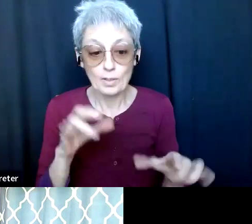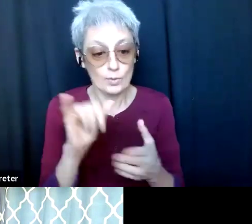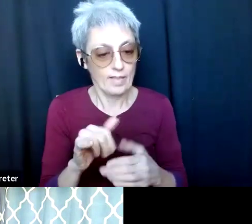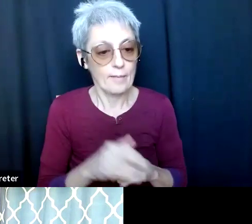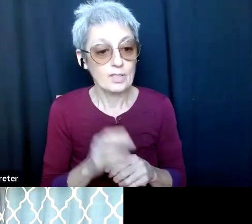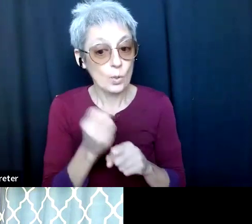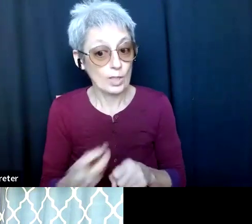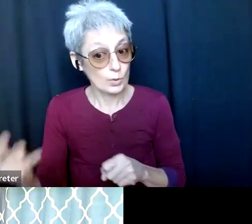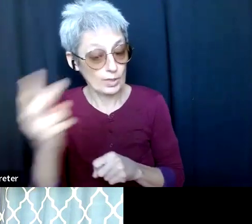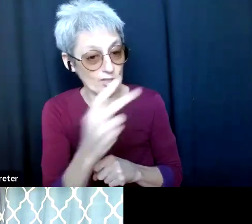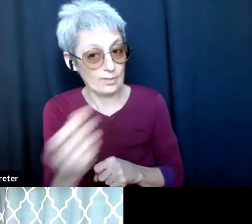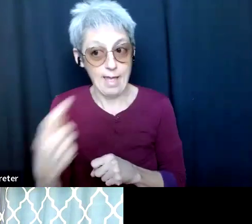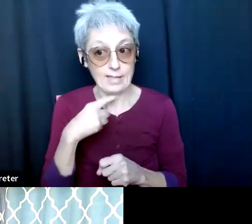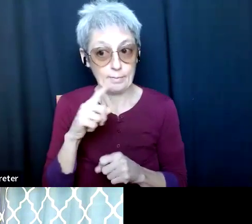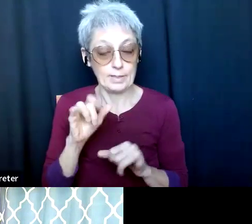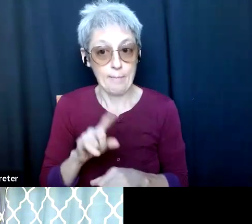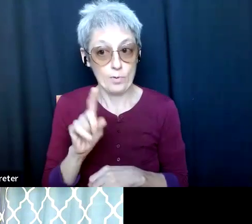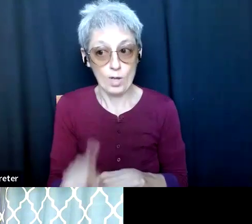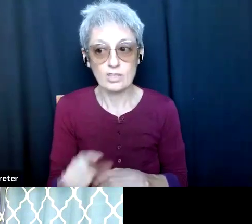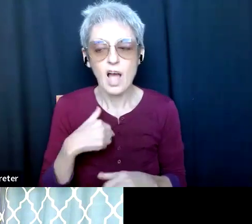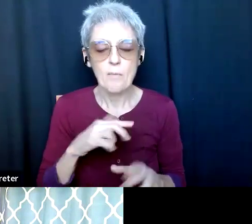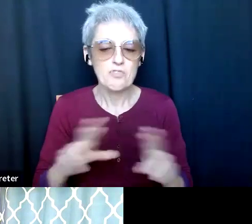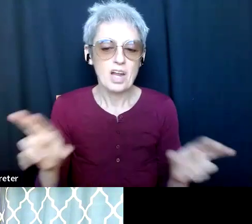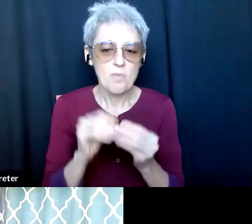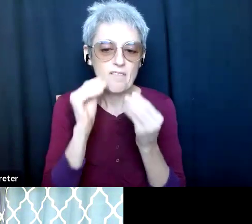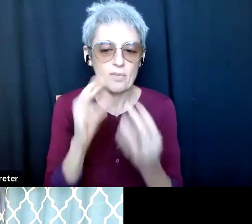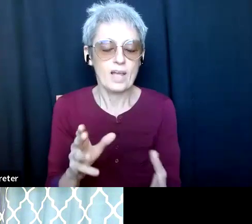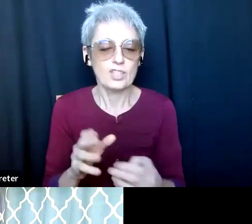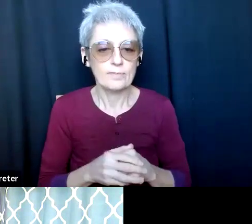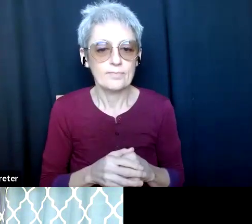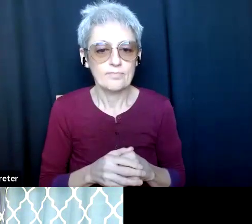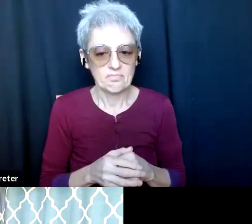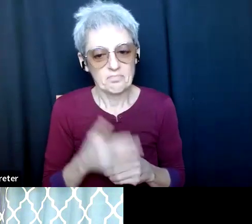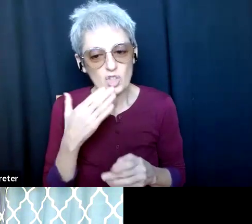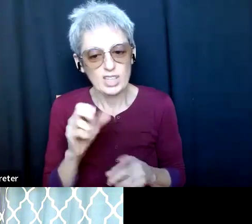But from the practical side, from the work of audiologists